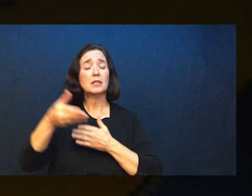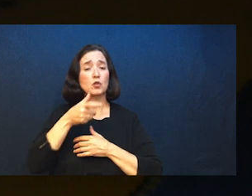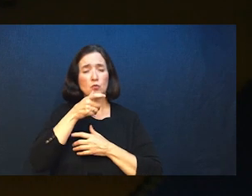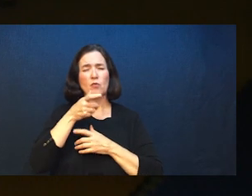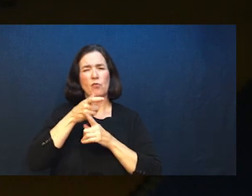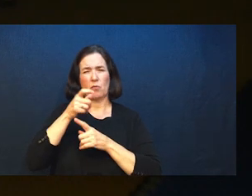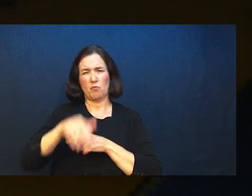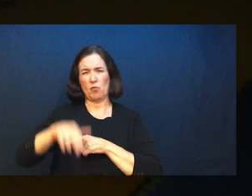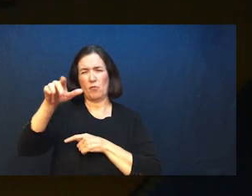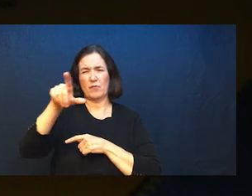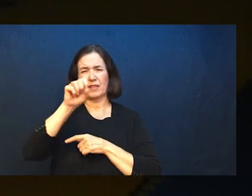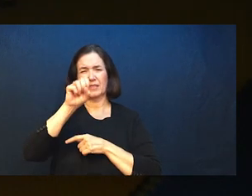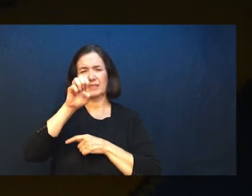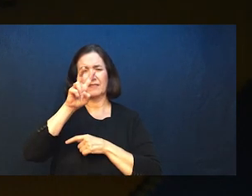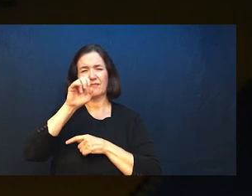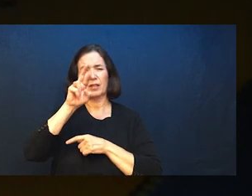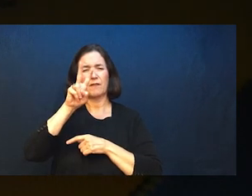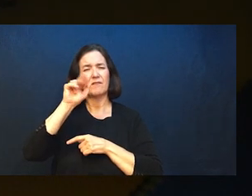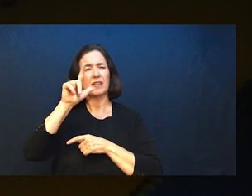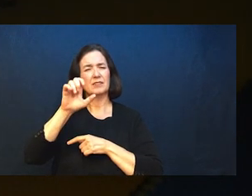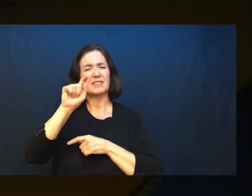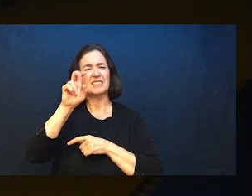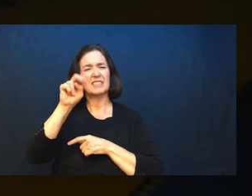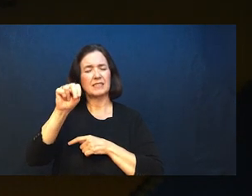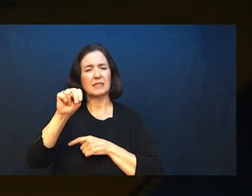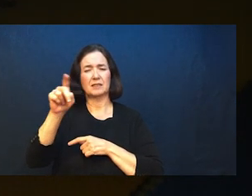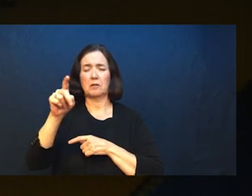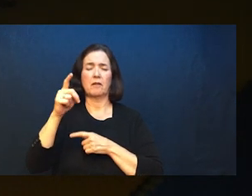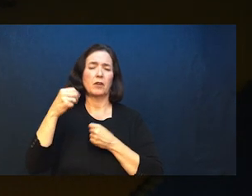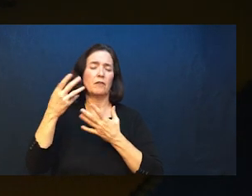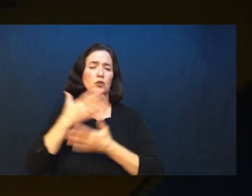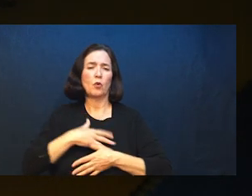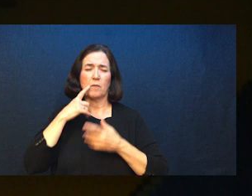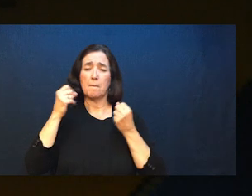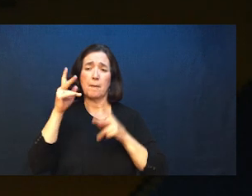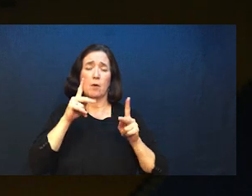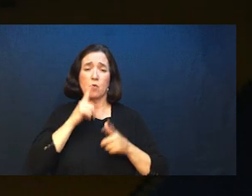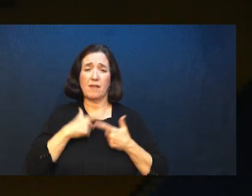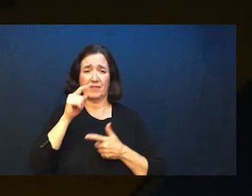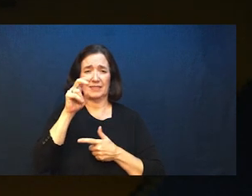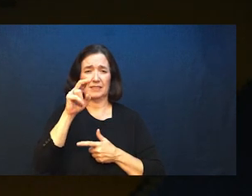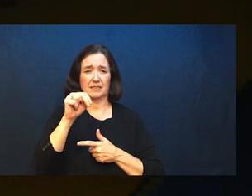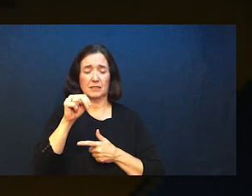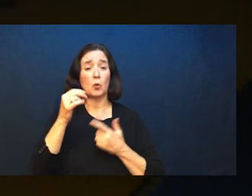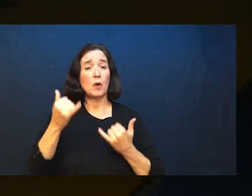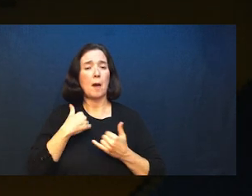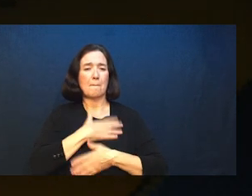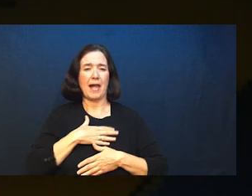This morning's special guest grew up down the road from our campus in Sevierville, Tennessee and has brought joy to countless generations of Tennesseeans.